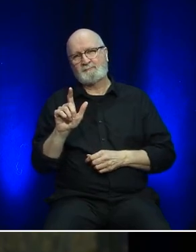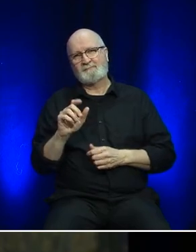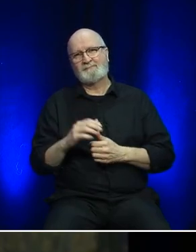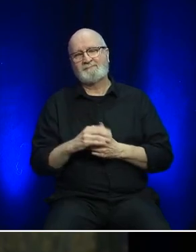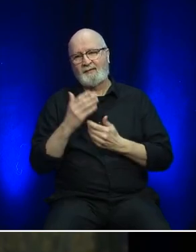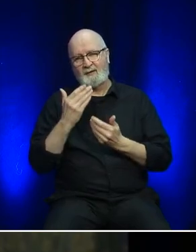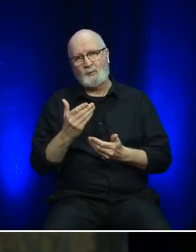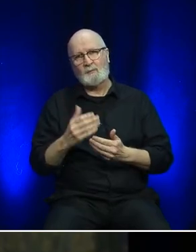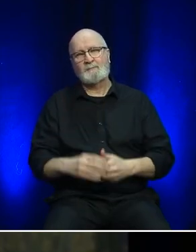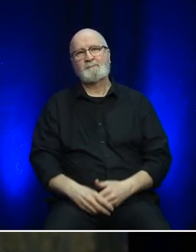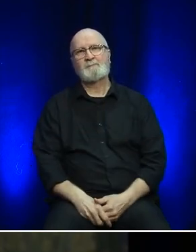Thank you.